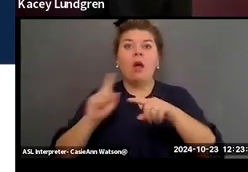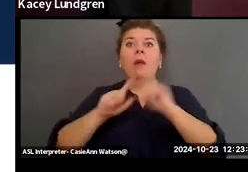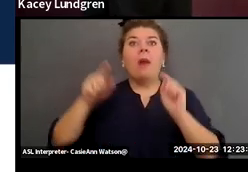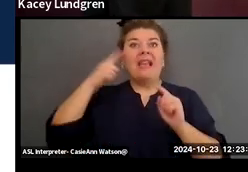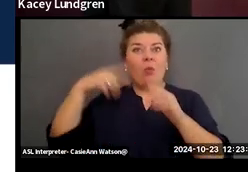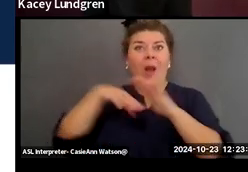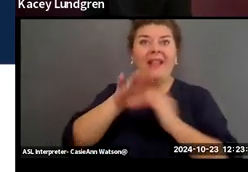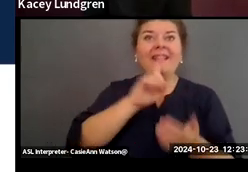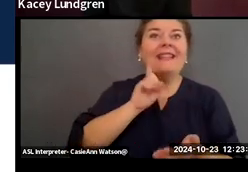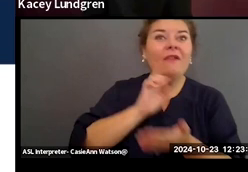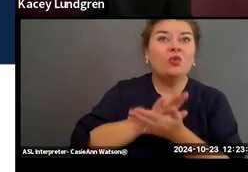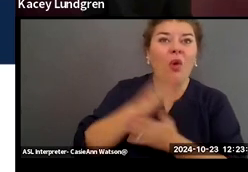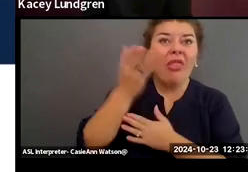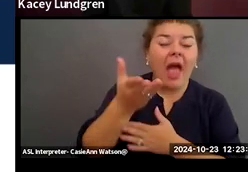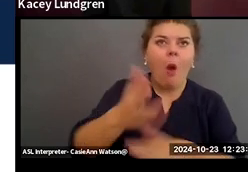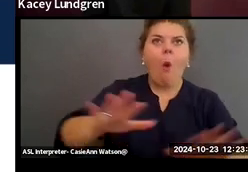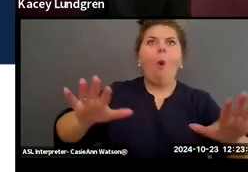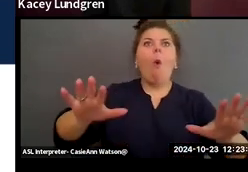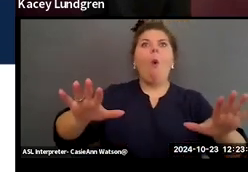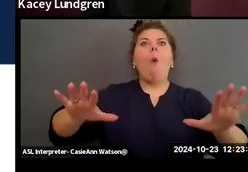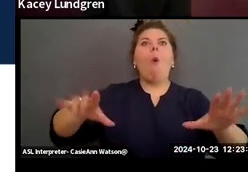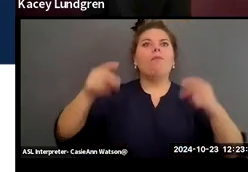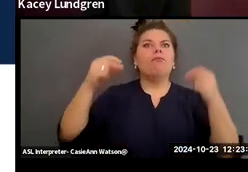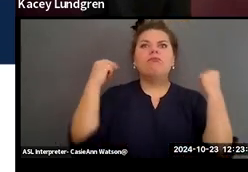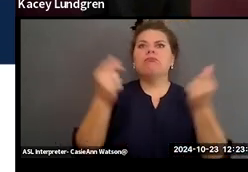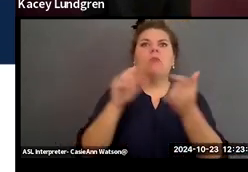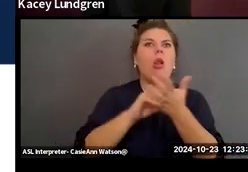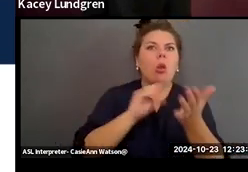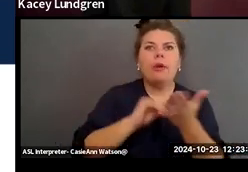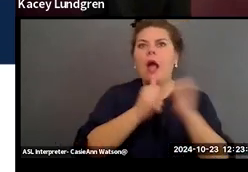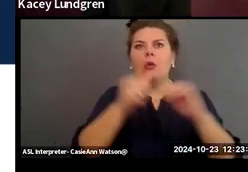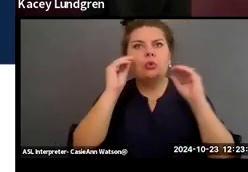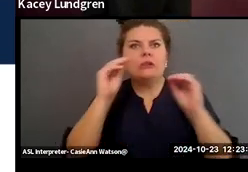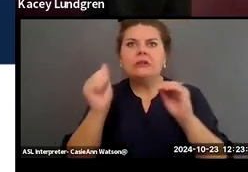This was the way to do it. He immediately began learning the teaching methodology from Sicard